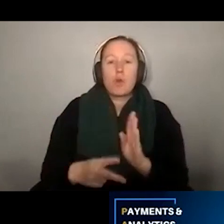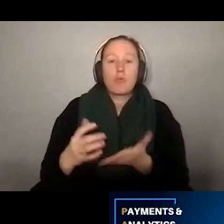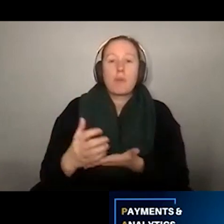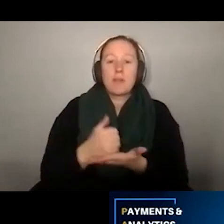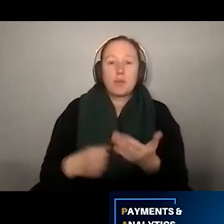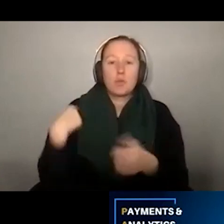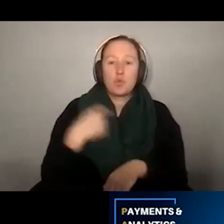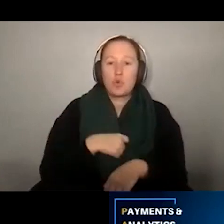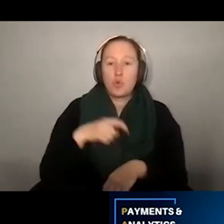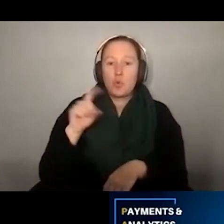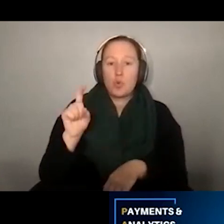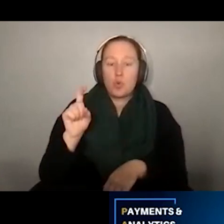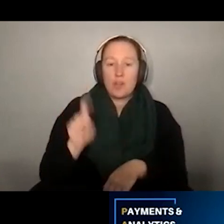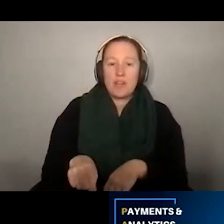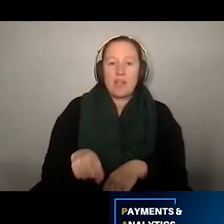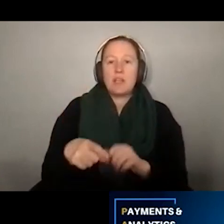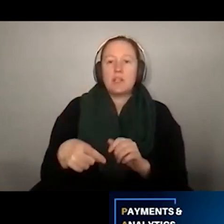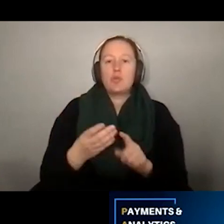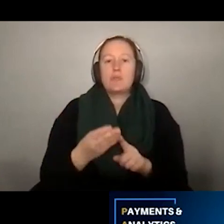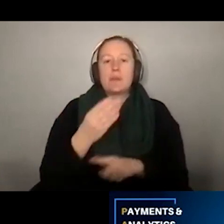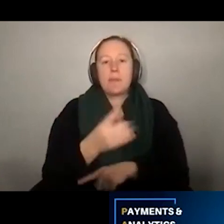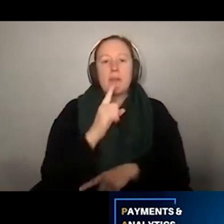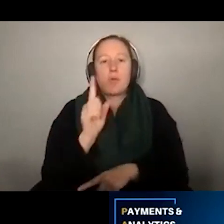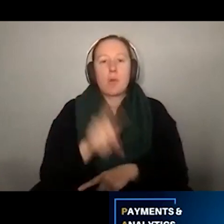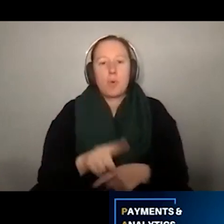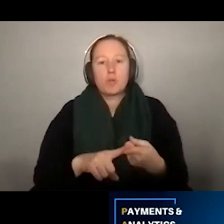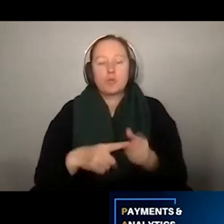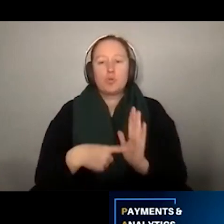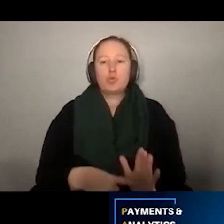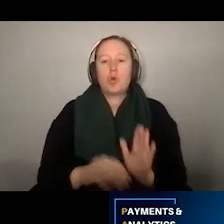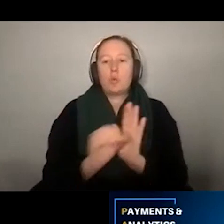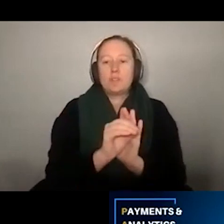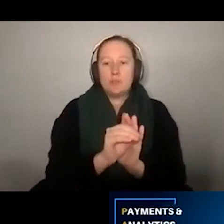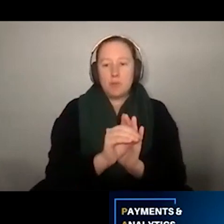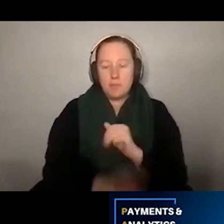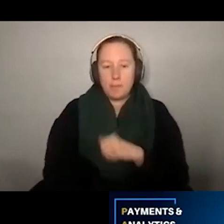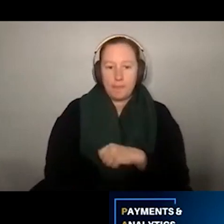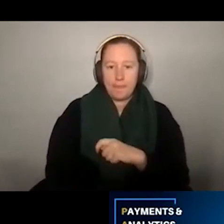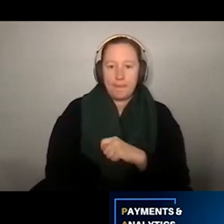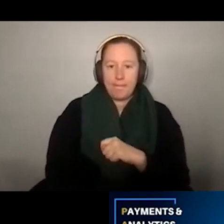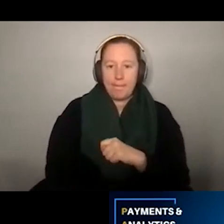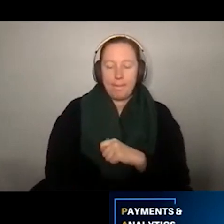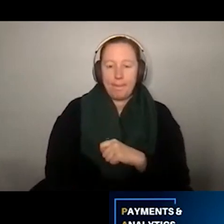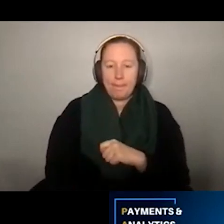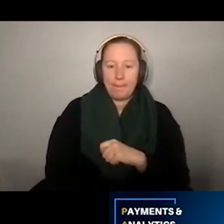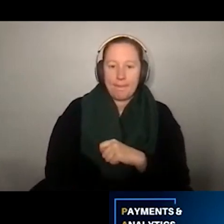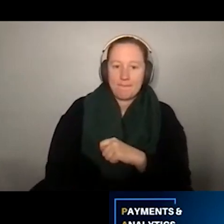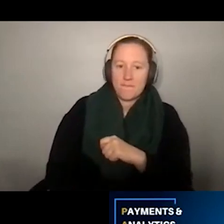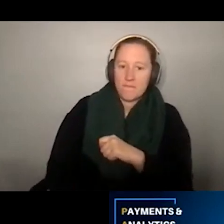do we still need to submit a report to show $0? Lucentia Davidson: The answer is yes.